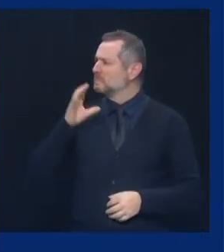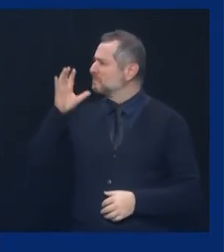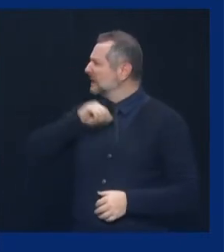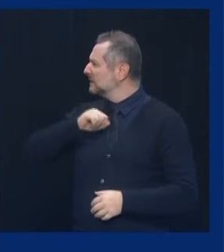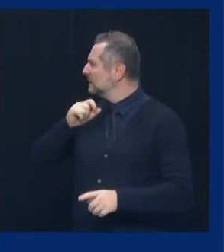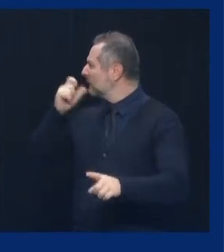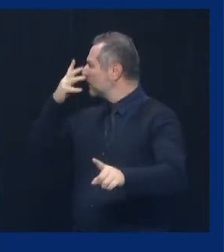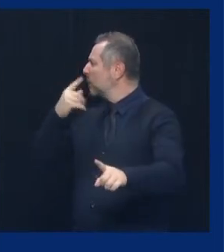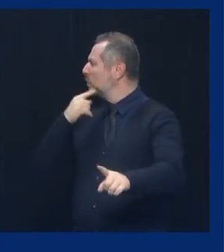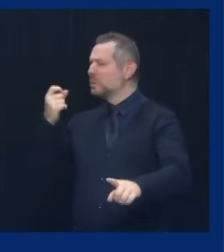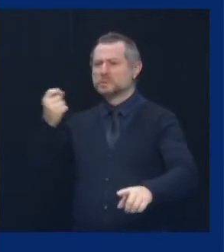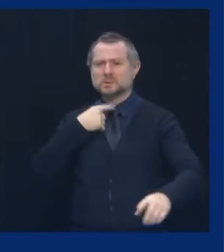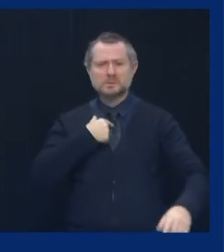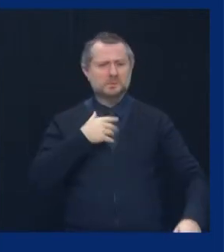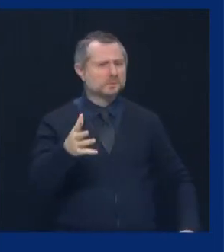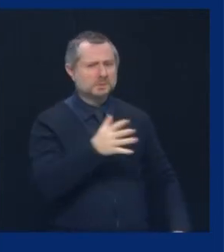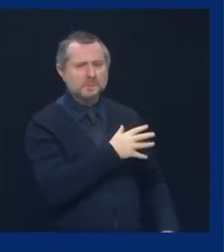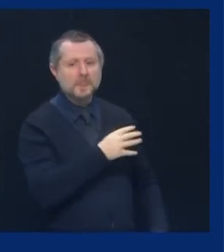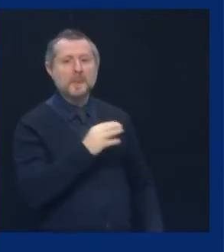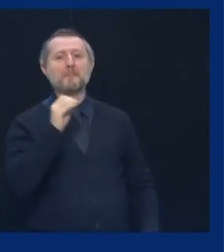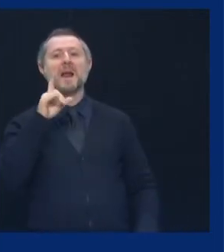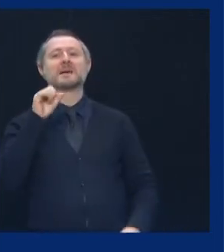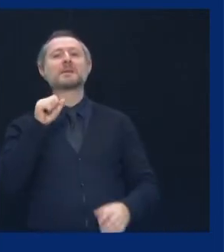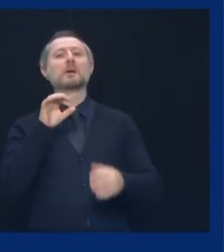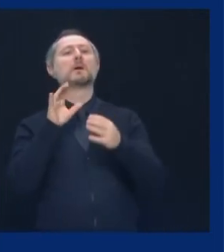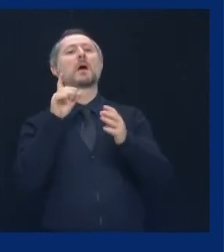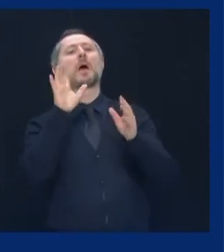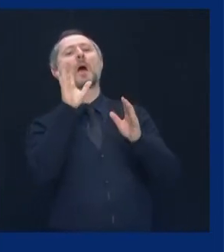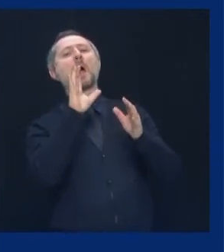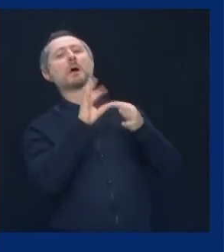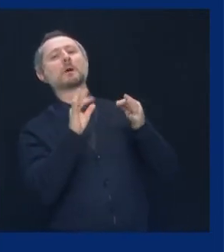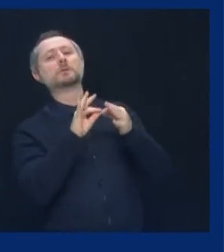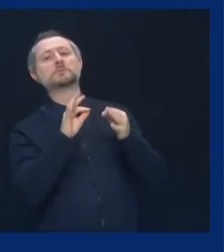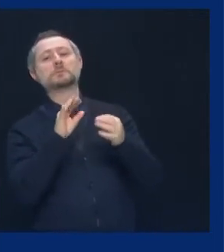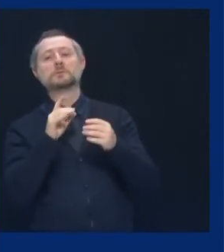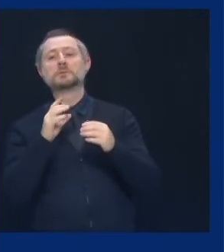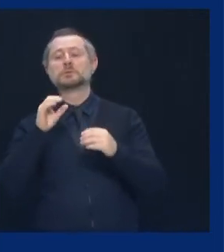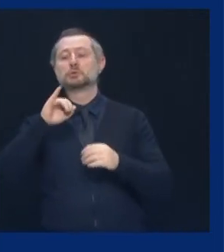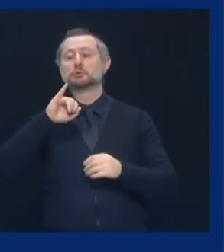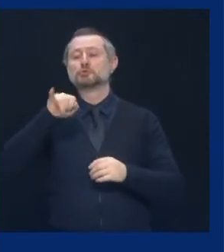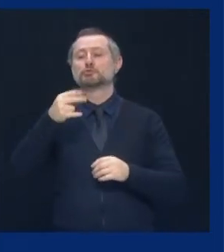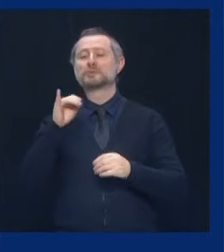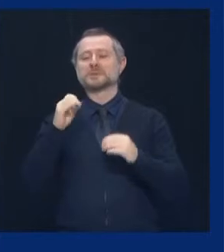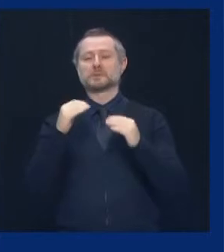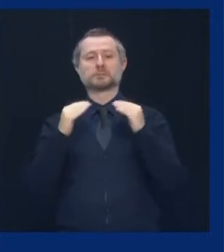EXPECT FINDINGS? I MISSED THE PART OF THE FIRST QUESTION.